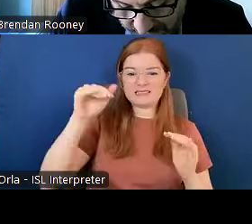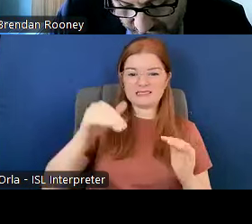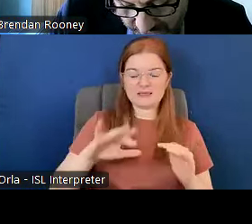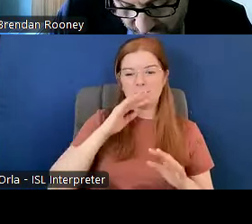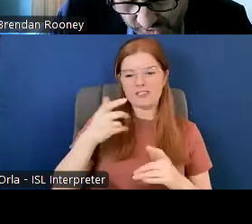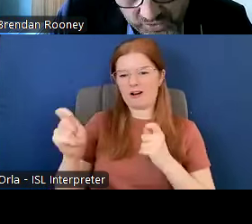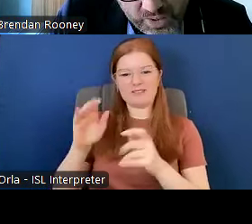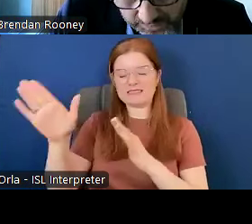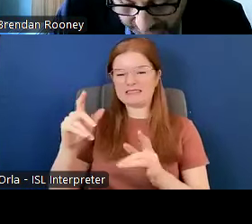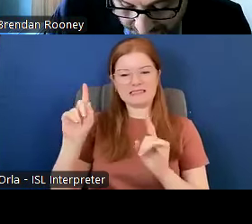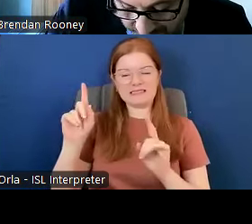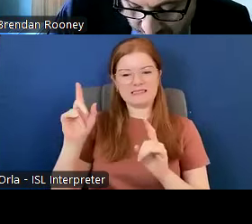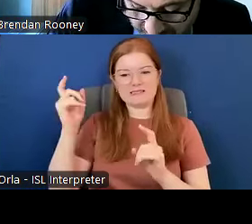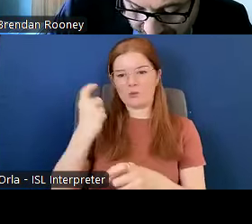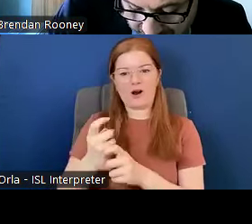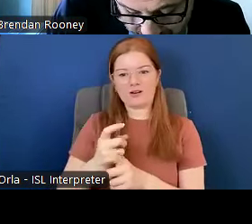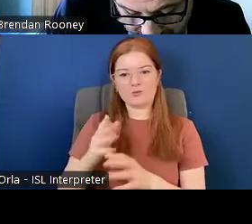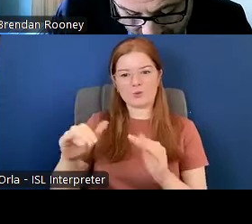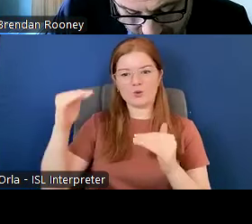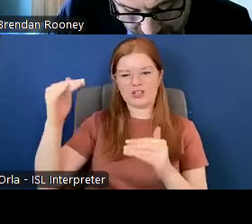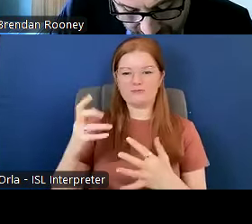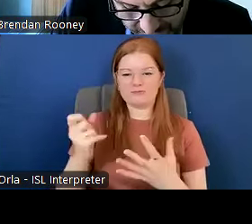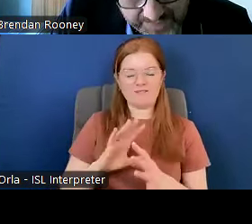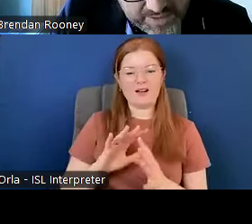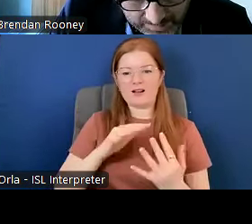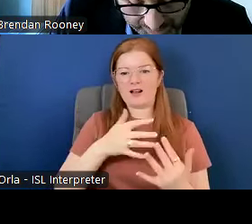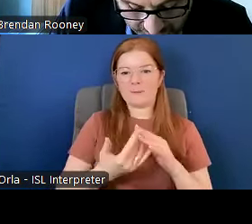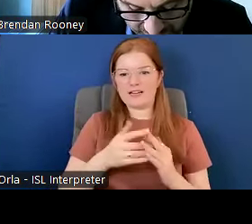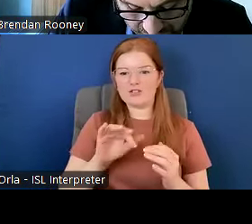challenging as she grew older, she suffered complications from the infantile polio